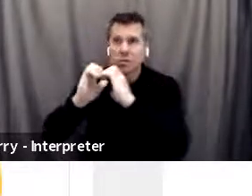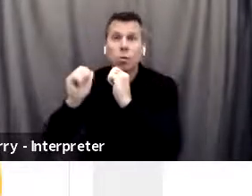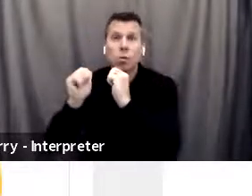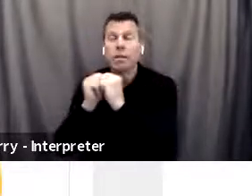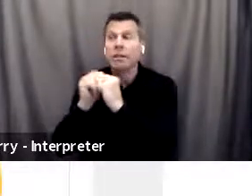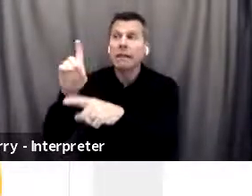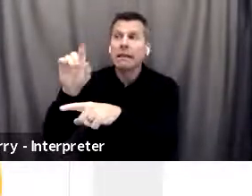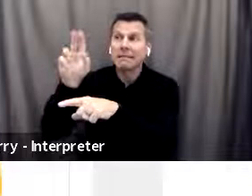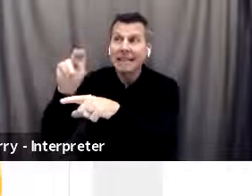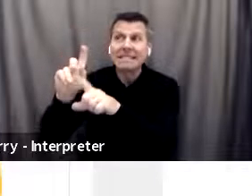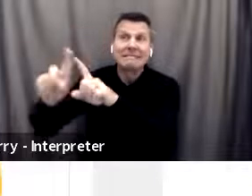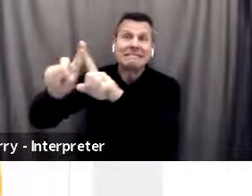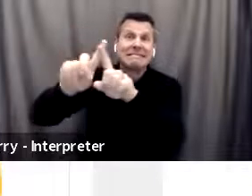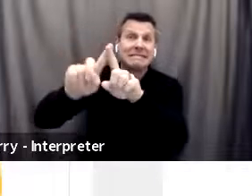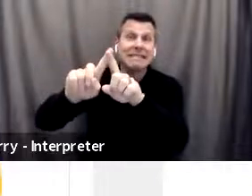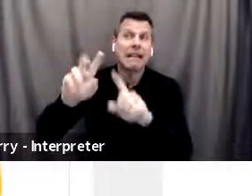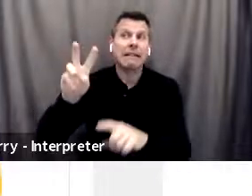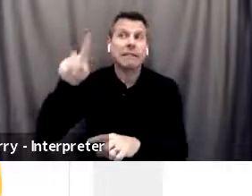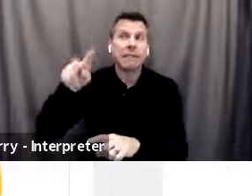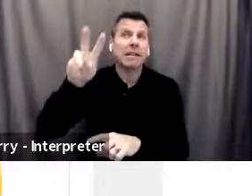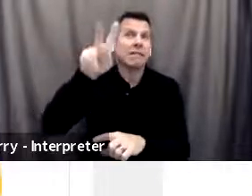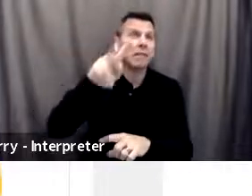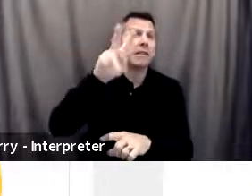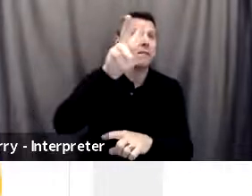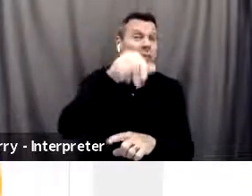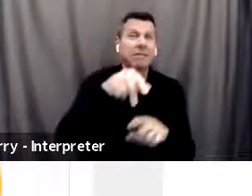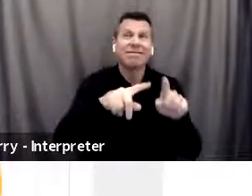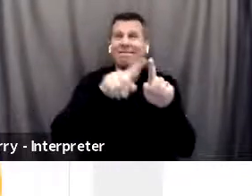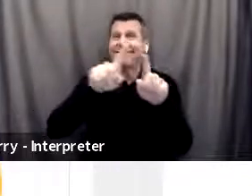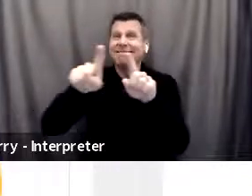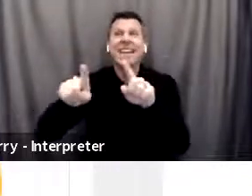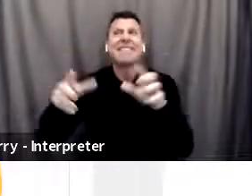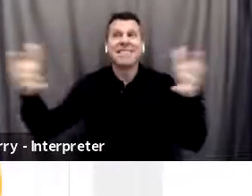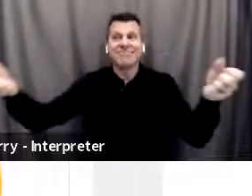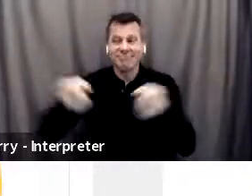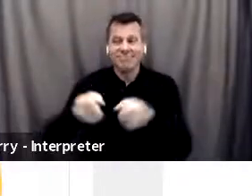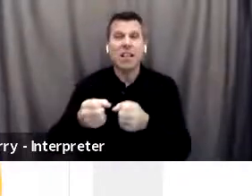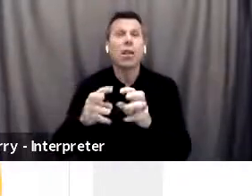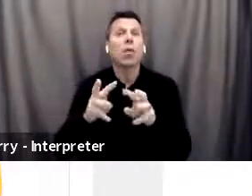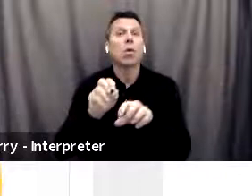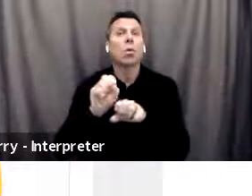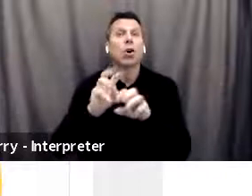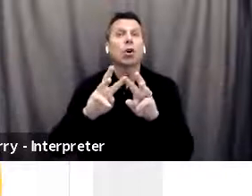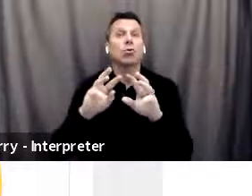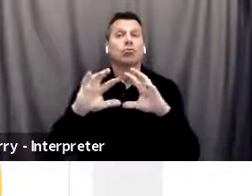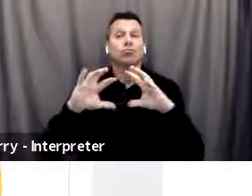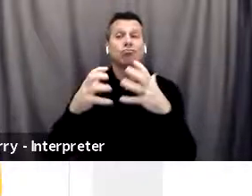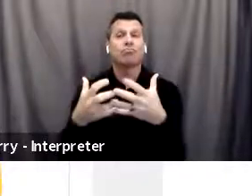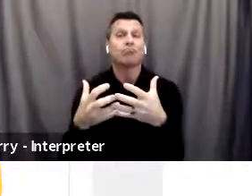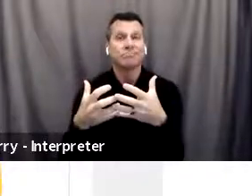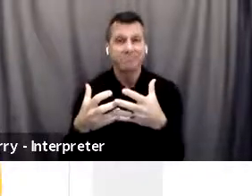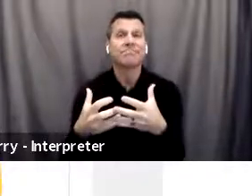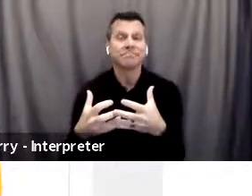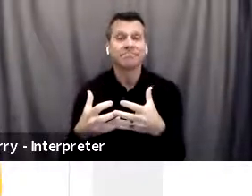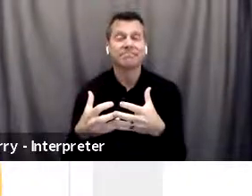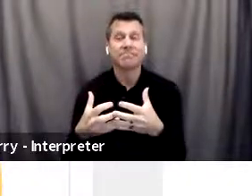representing admin, we have several Dean's and VPS that serve on the workgroup. And then we have invited several campus constituency